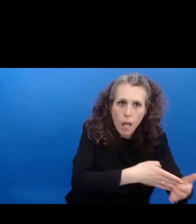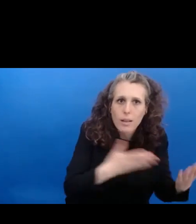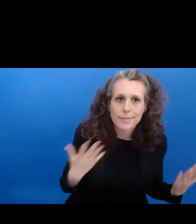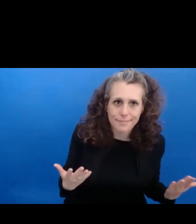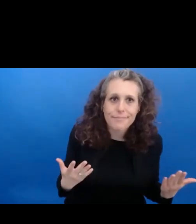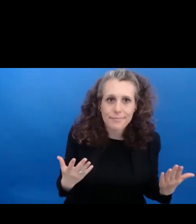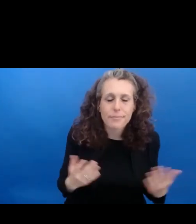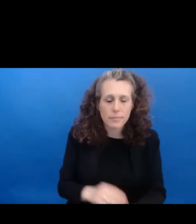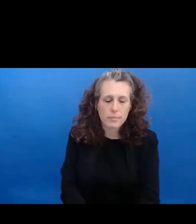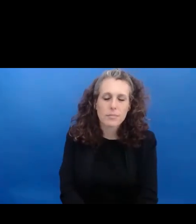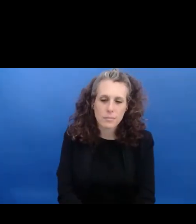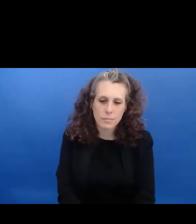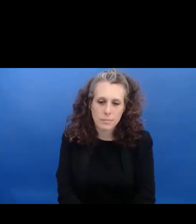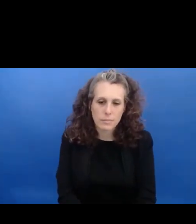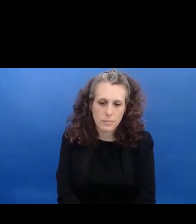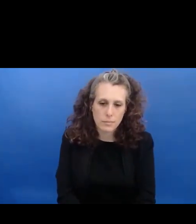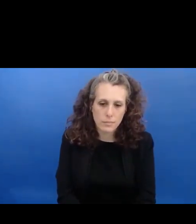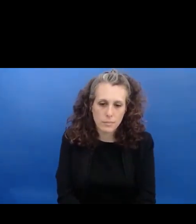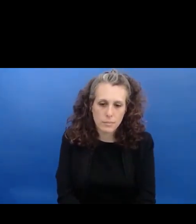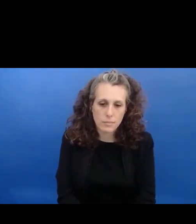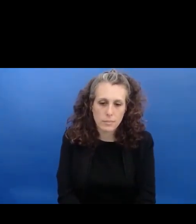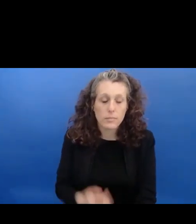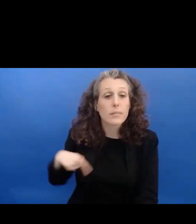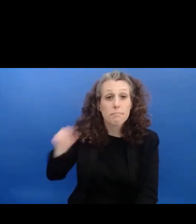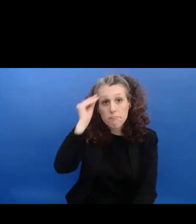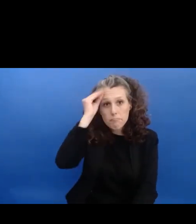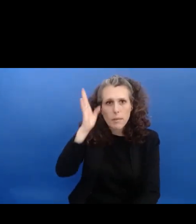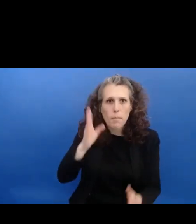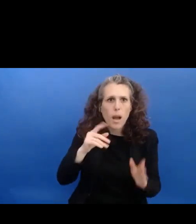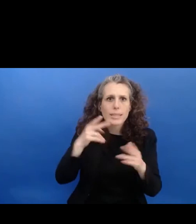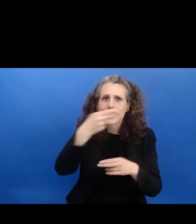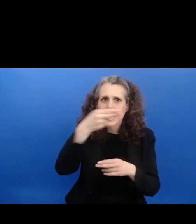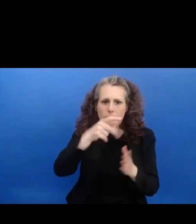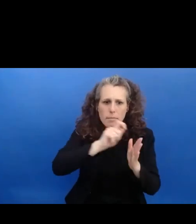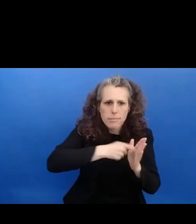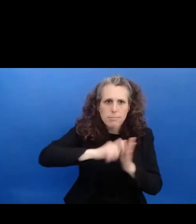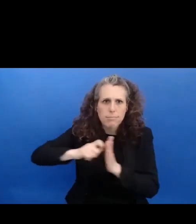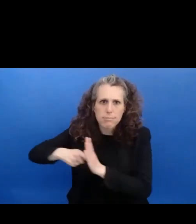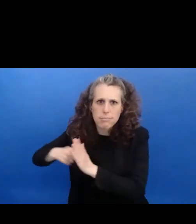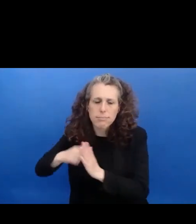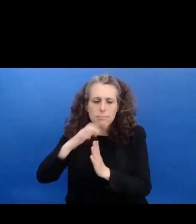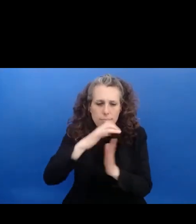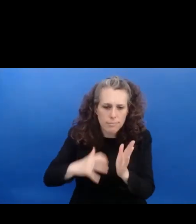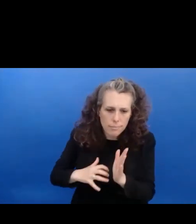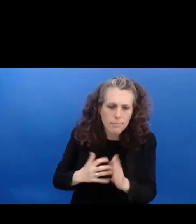um maybe to do the petitions the facilitation to follow up sometimes they are limited by resources